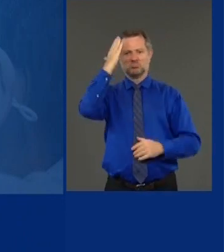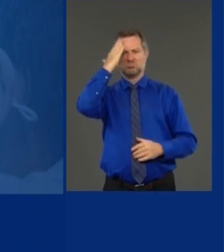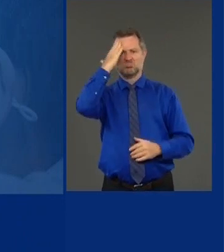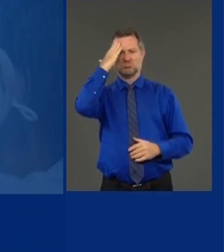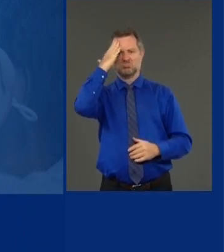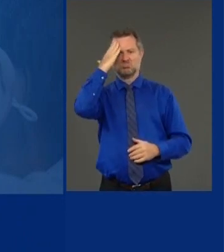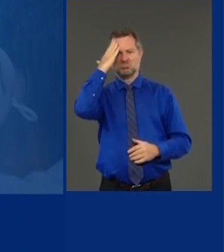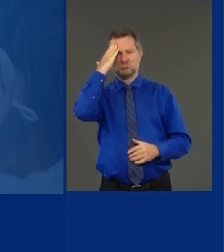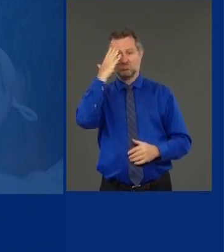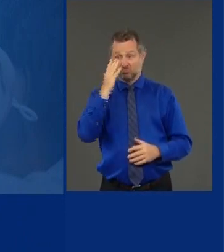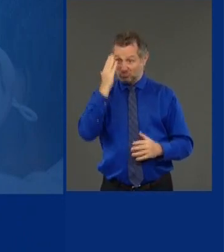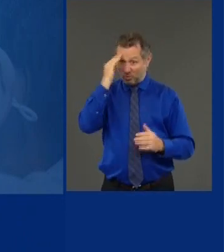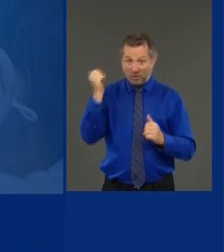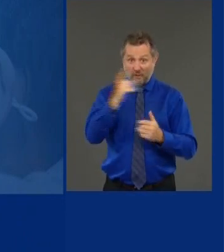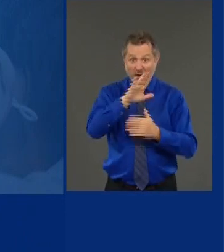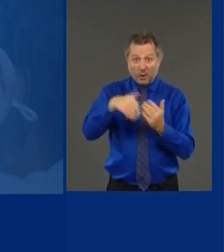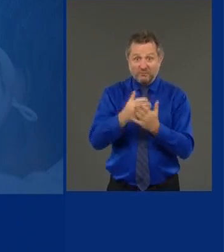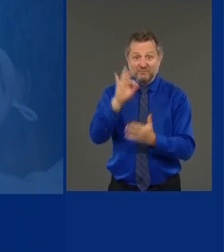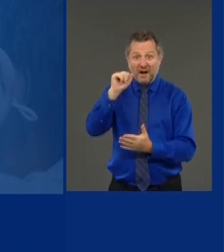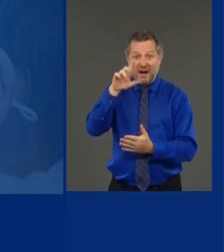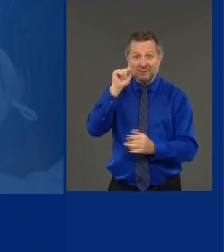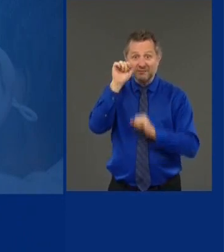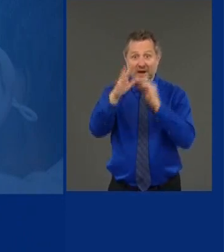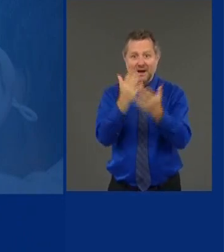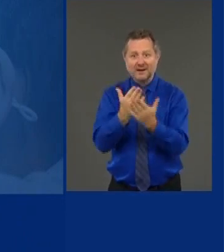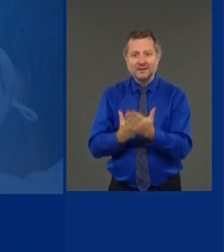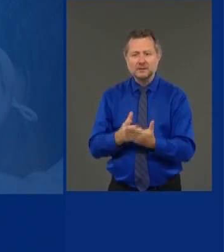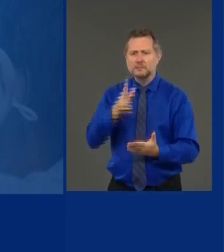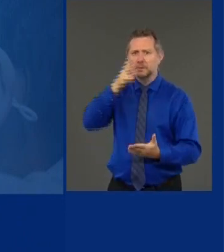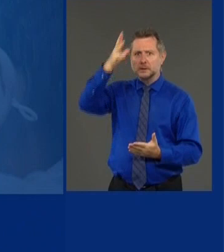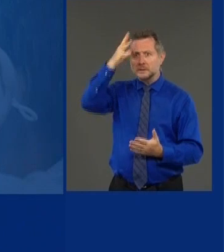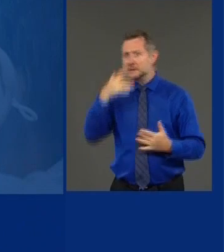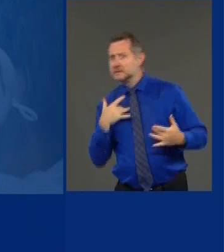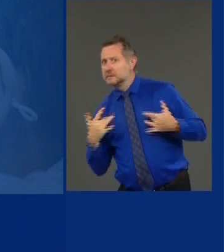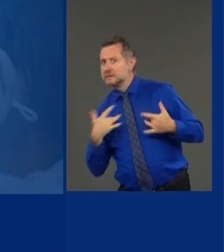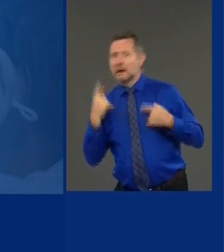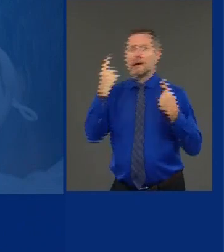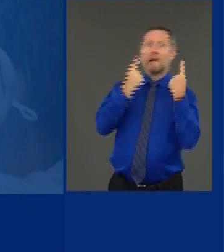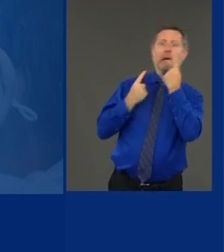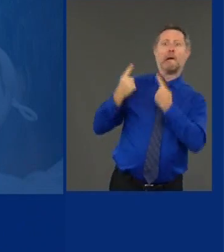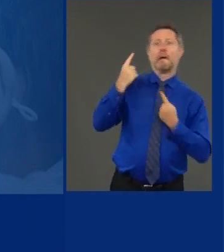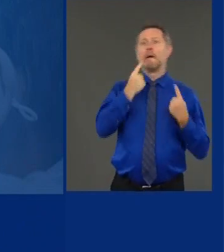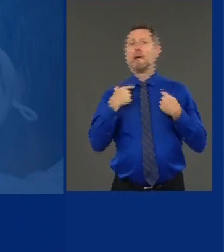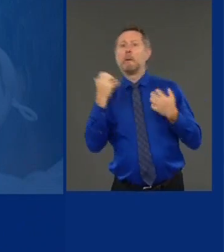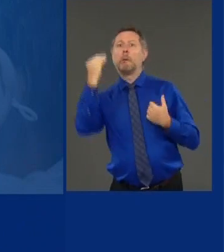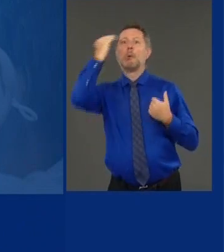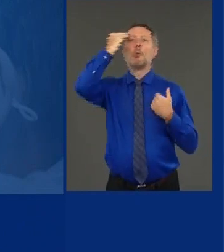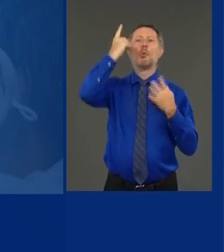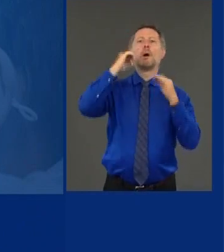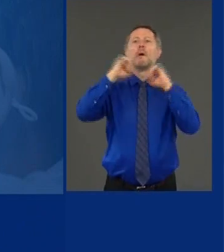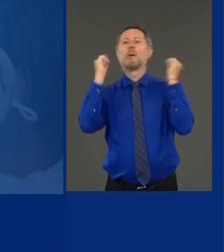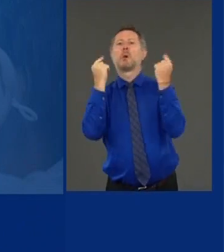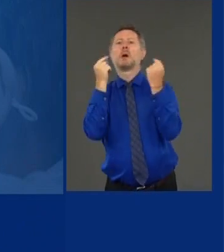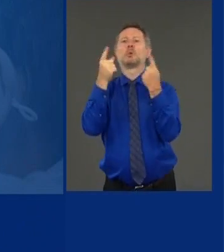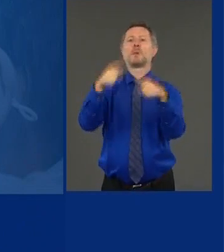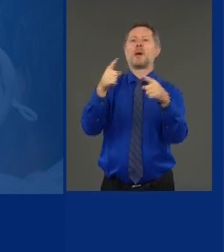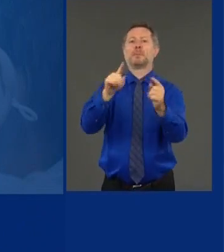NOT IN THIS ENVIRONMENT. NOT WHEN YOU'RE DEALING WITH SITUATIONS THAT EVERYBODY KNOWS THAT NOBODY HAS THE FACTS.